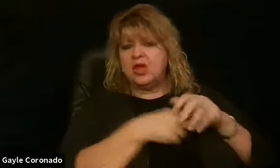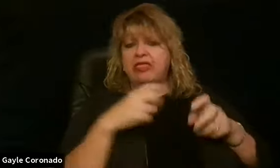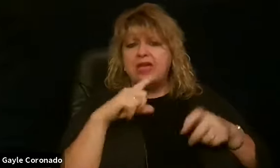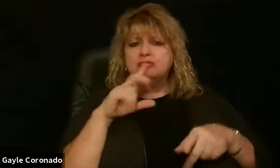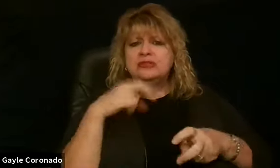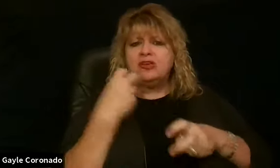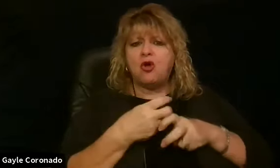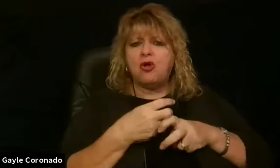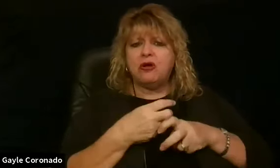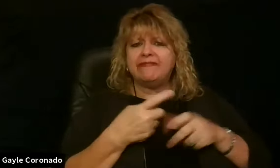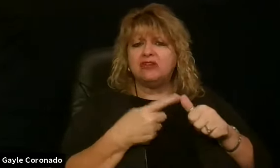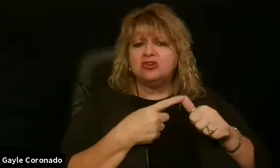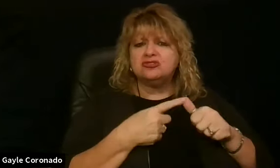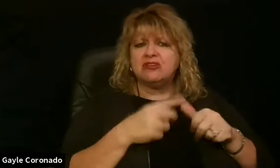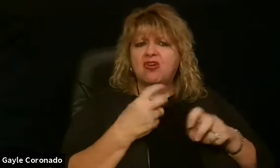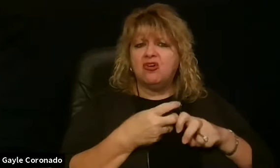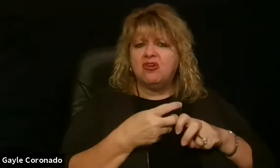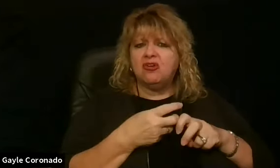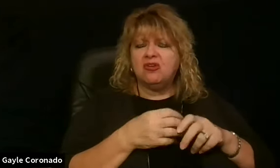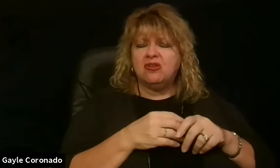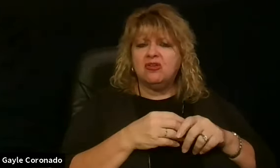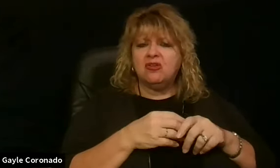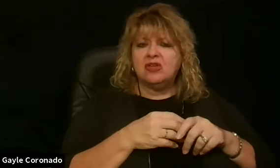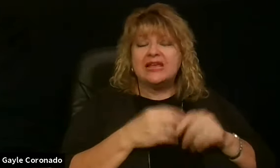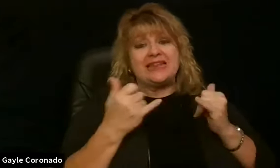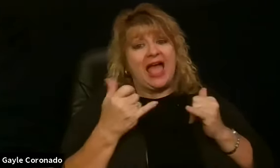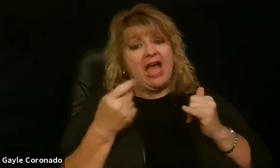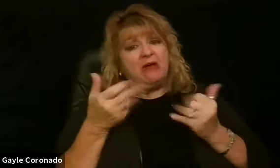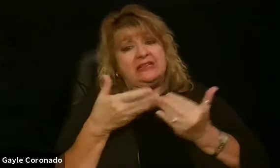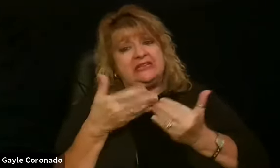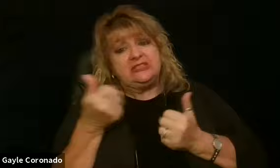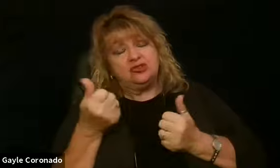At first, I think it's I think it's a lot easier now.